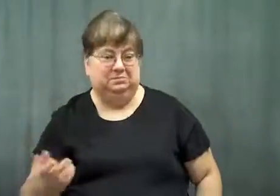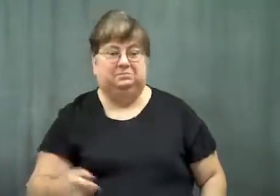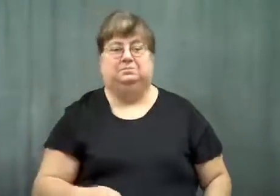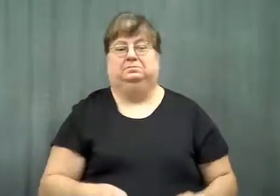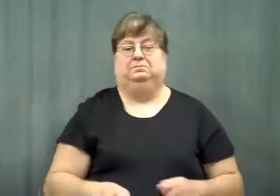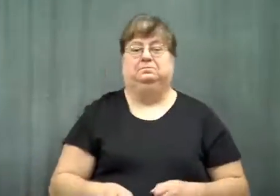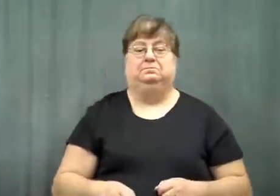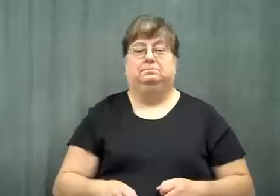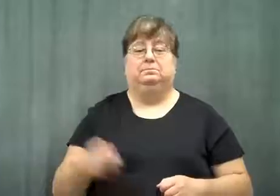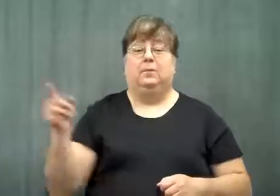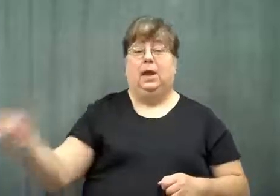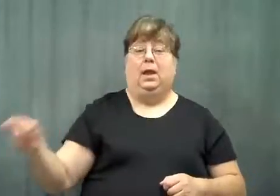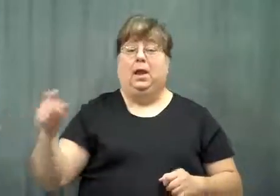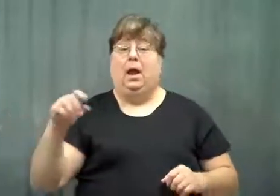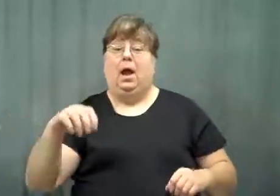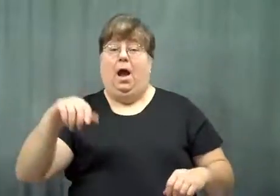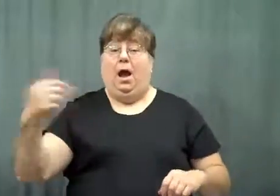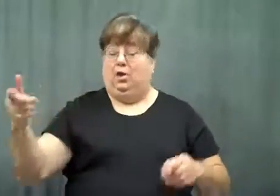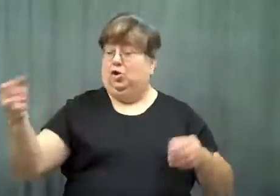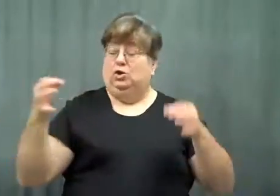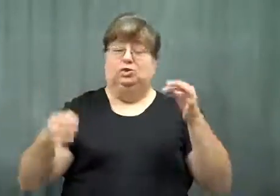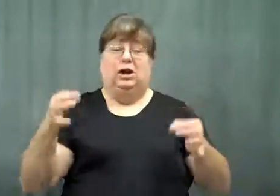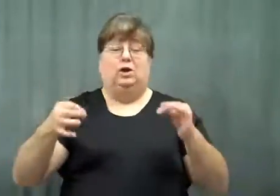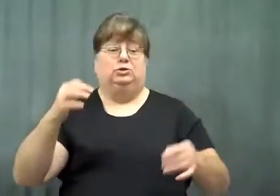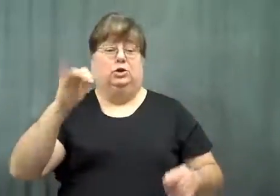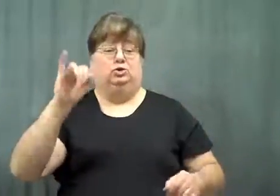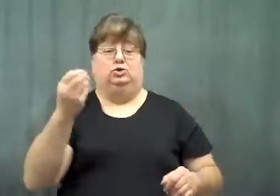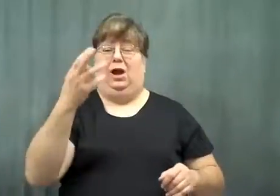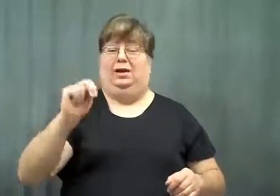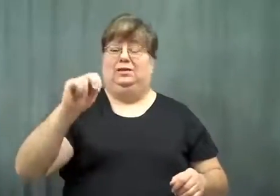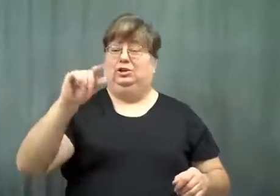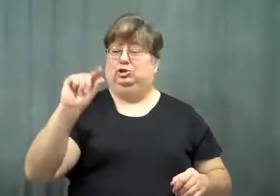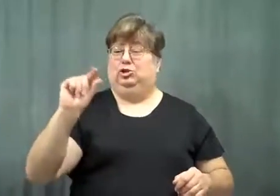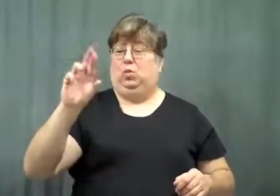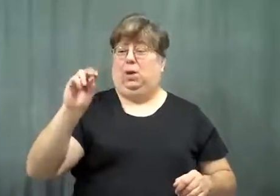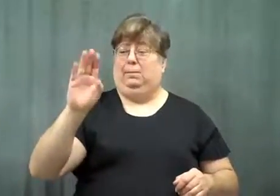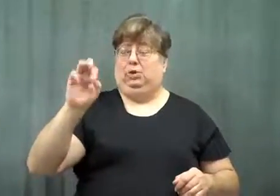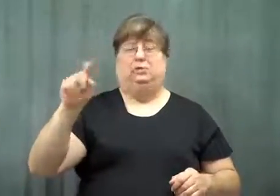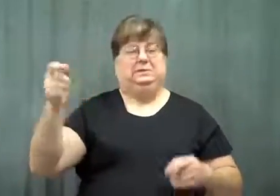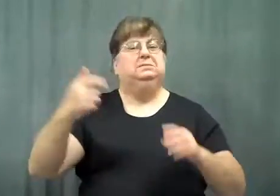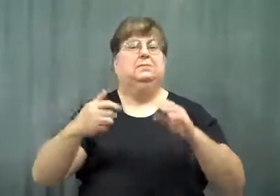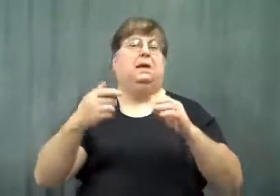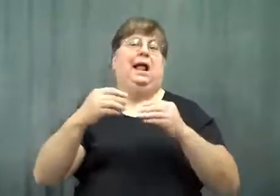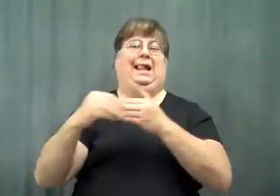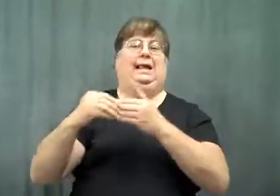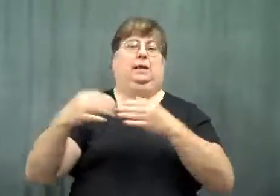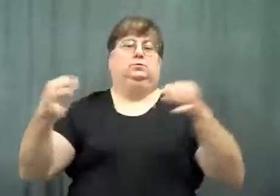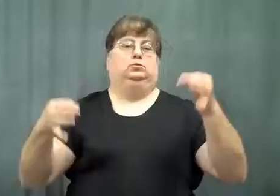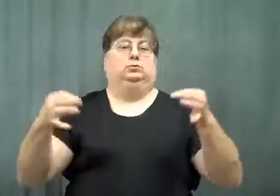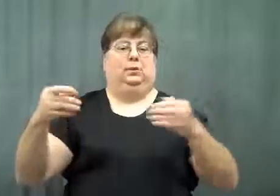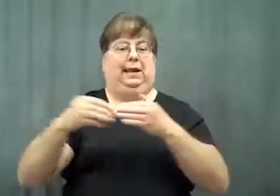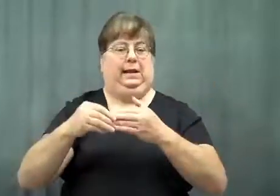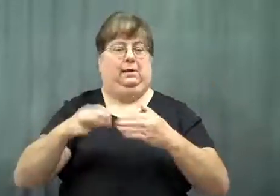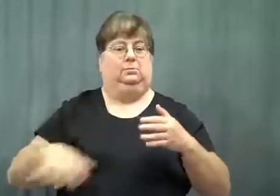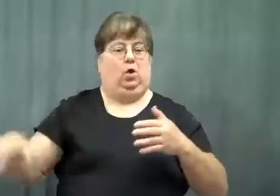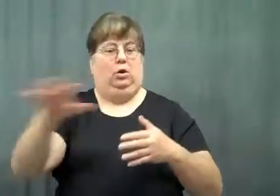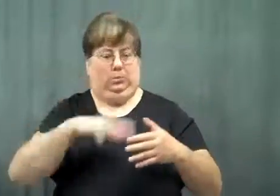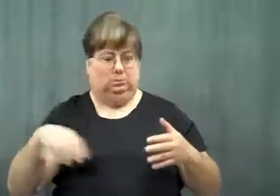The Chief Justice is John G. Roberts.